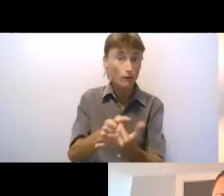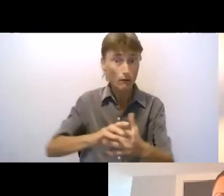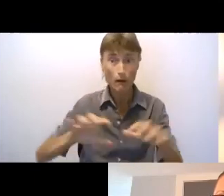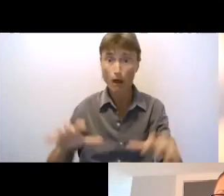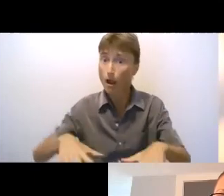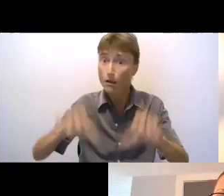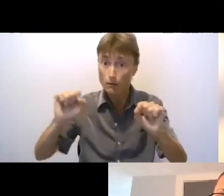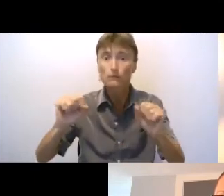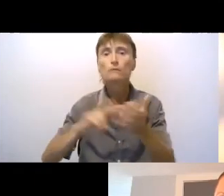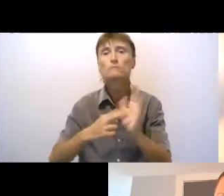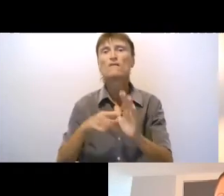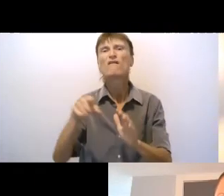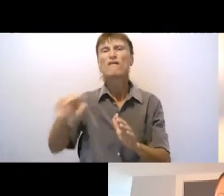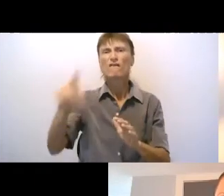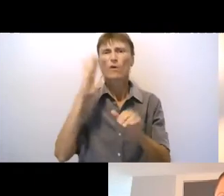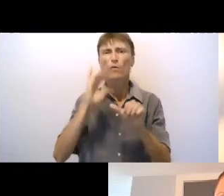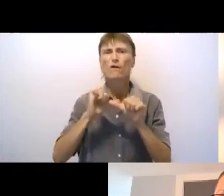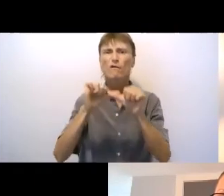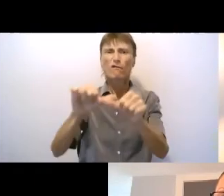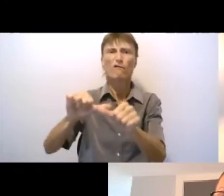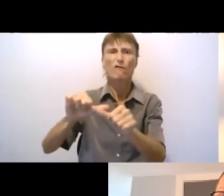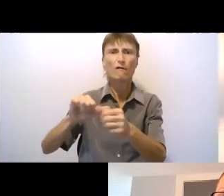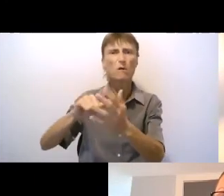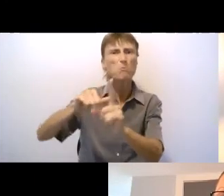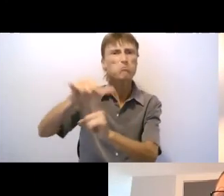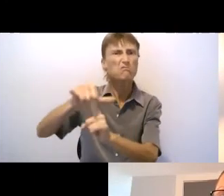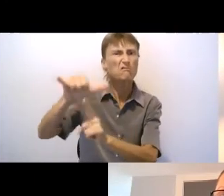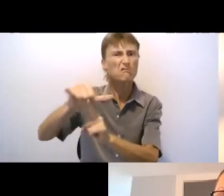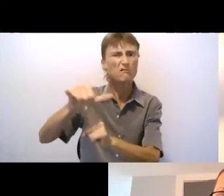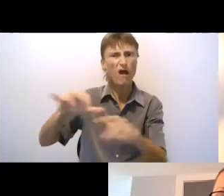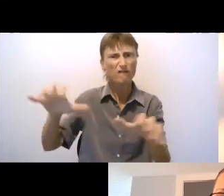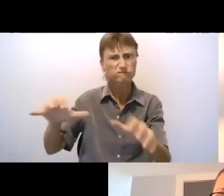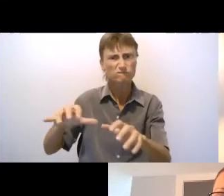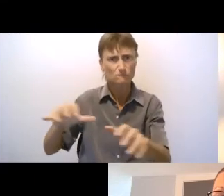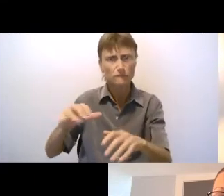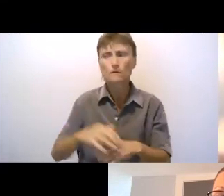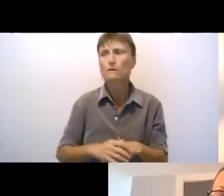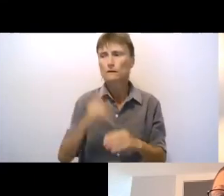the bystander effect may be reduced. And therefore, an individual is more likely to help someone